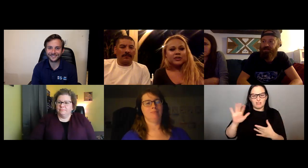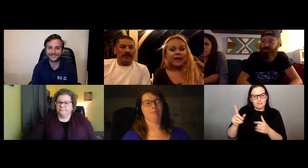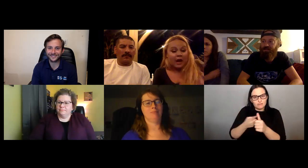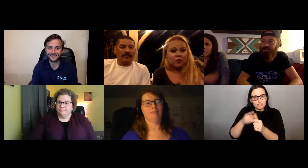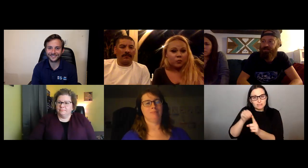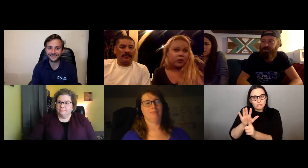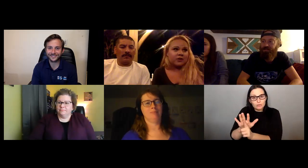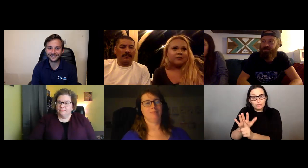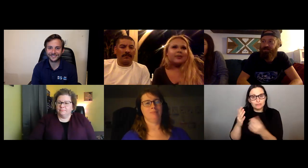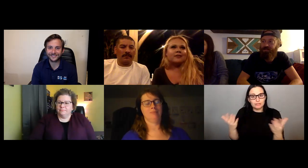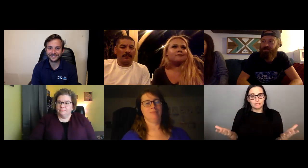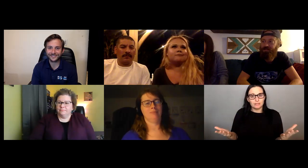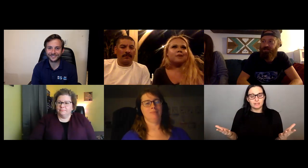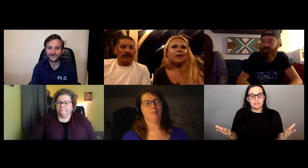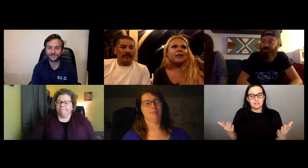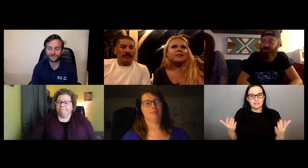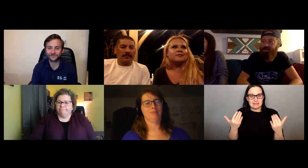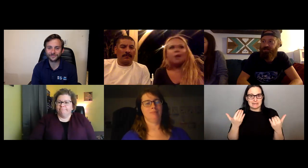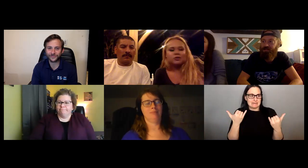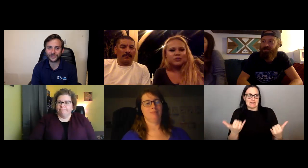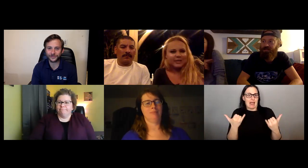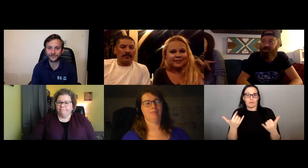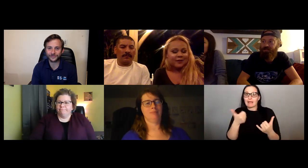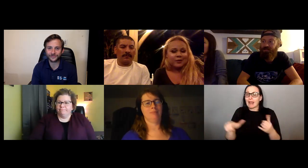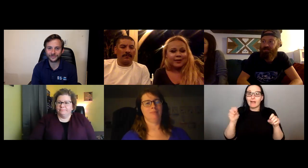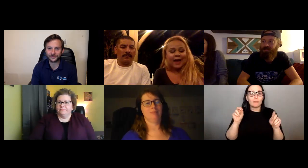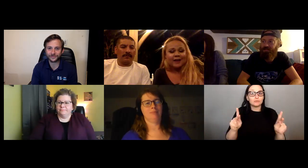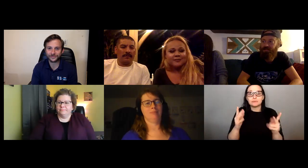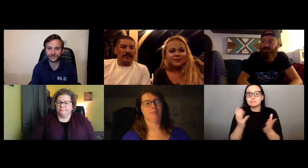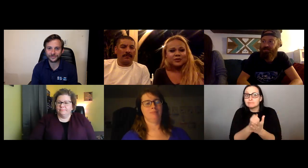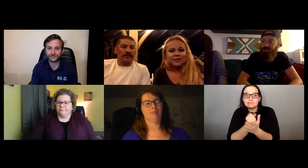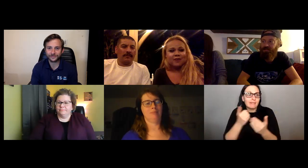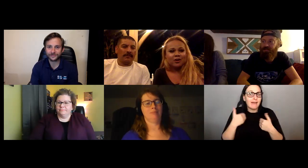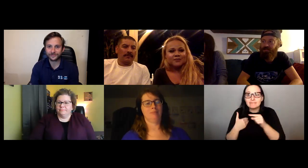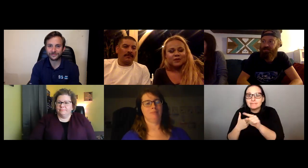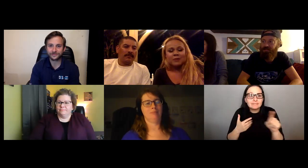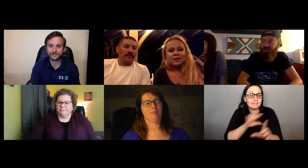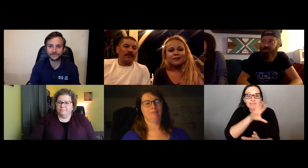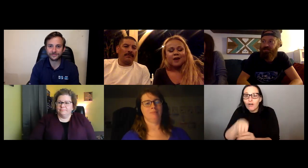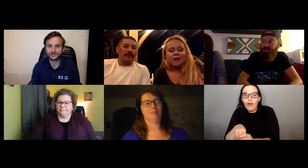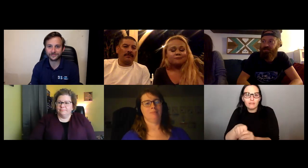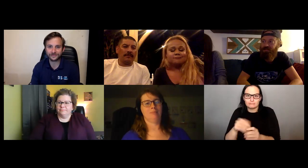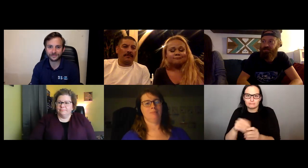now where any opportunity that we